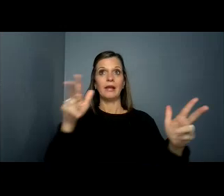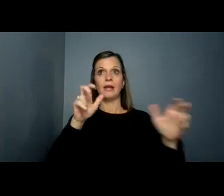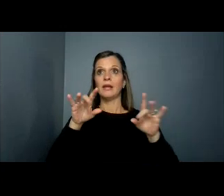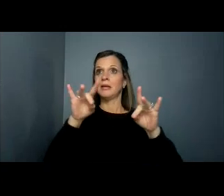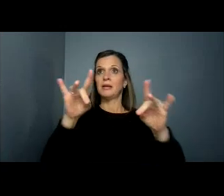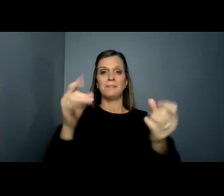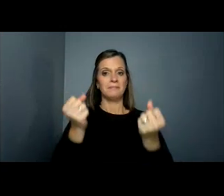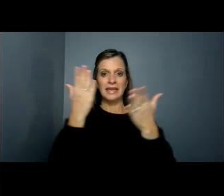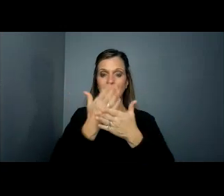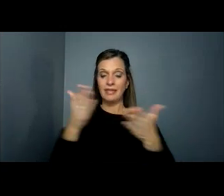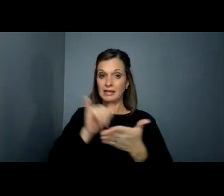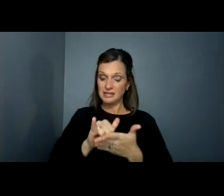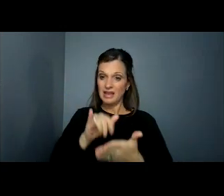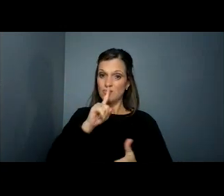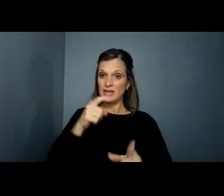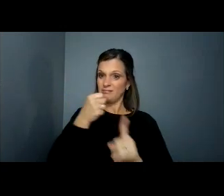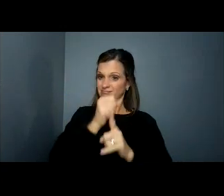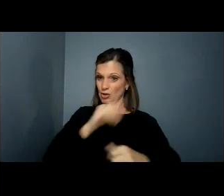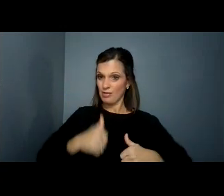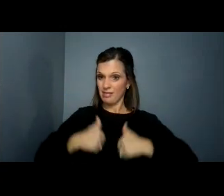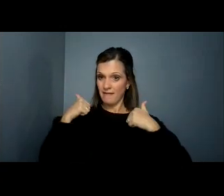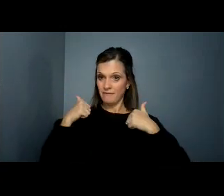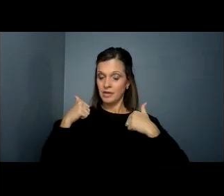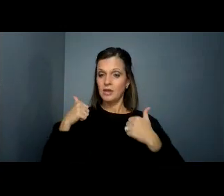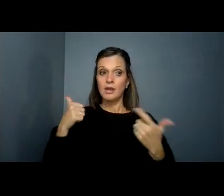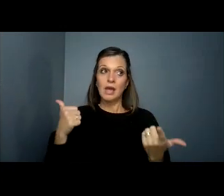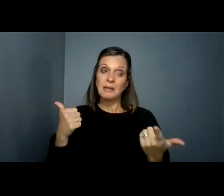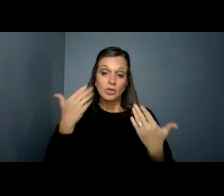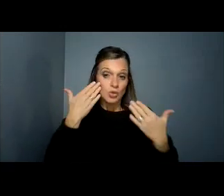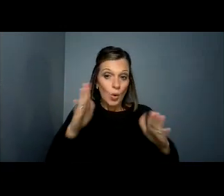You don't know what you don't know. They don't know that they don't hear it.